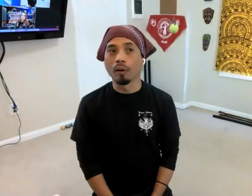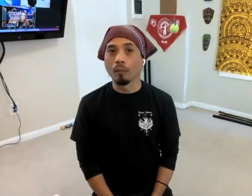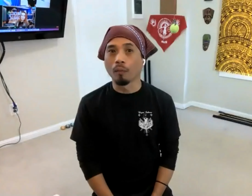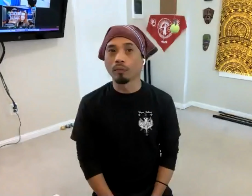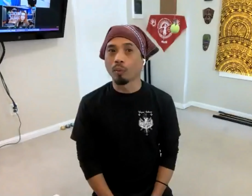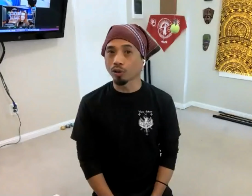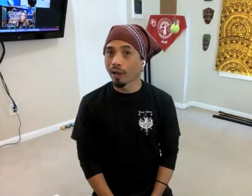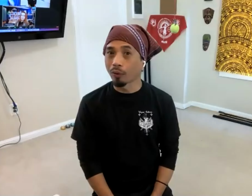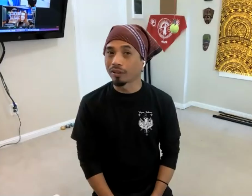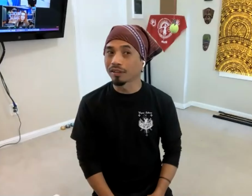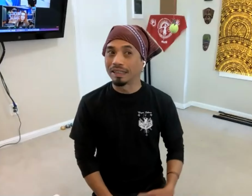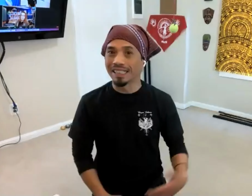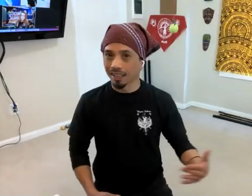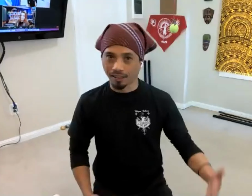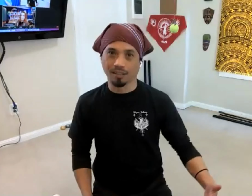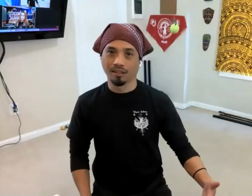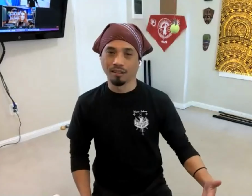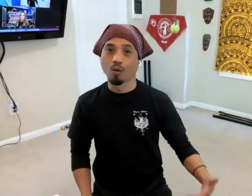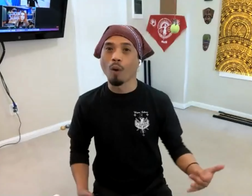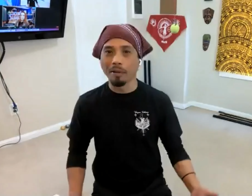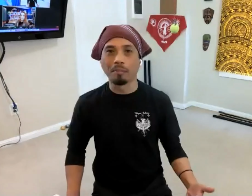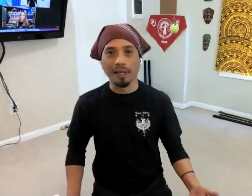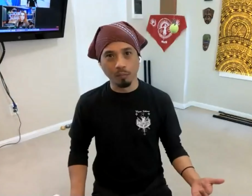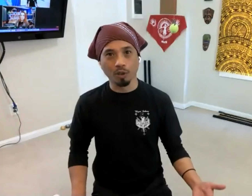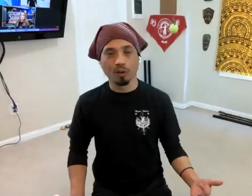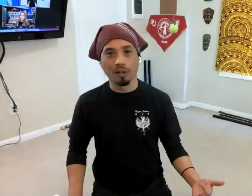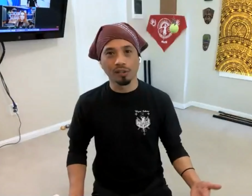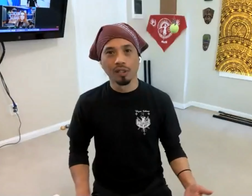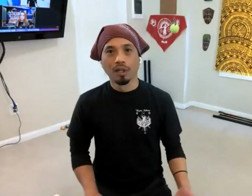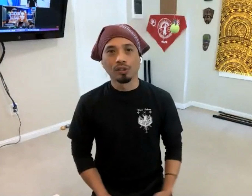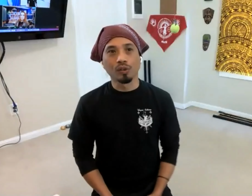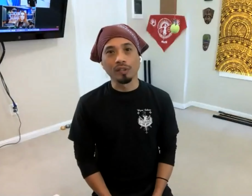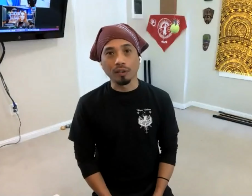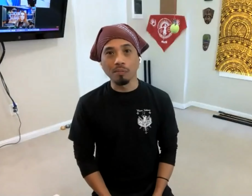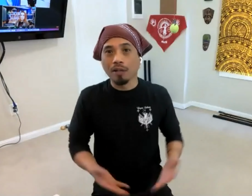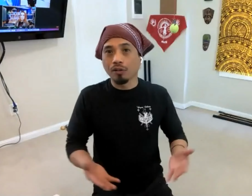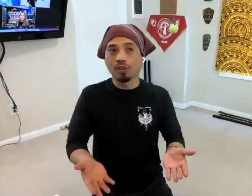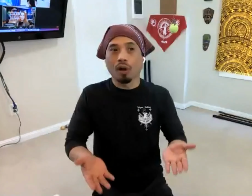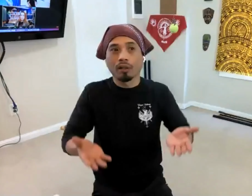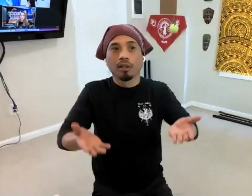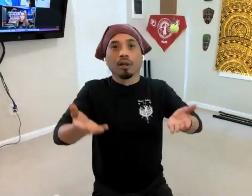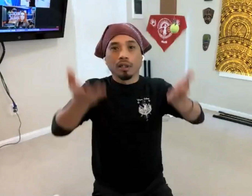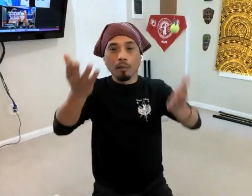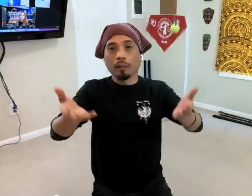THE OTHER MARTIAL ARTS ARE DISTANCE, WEAPON BASED MARTIAL ARTS. SO ESKRIMA STARTED COMING TO